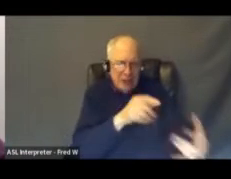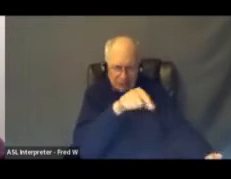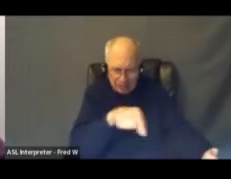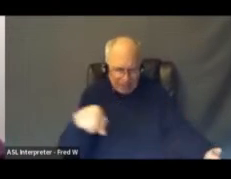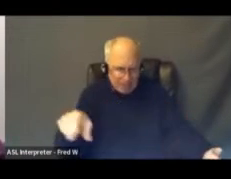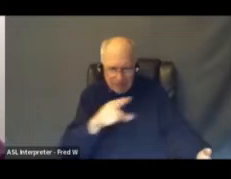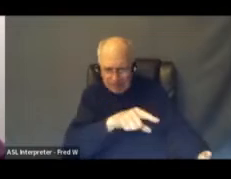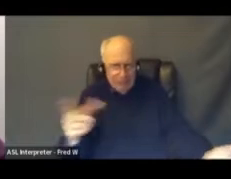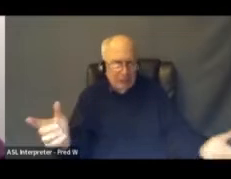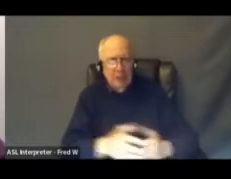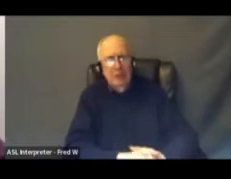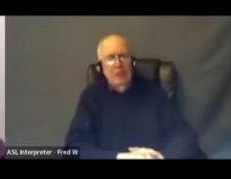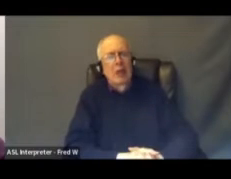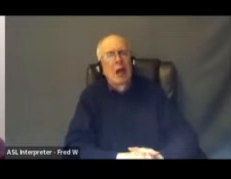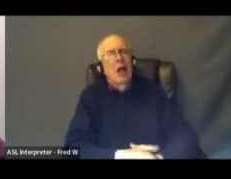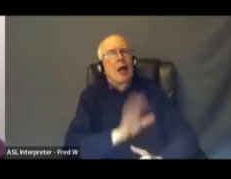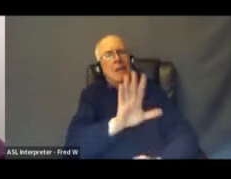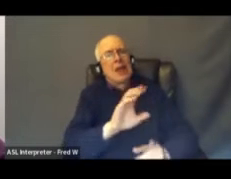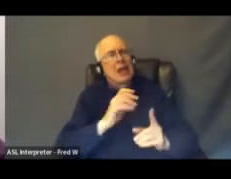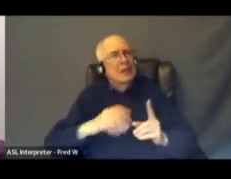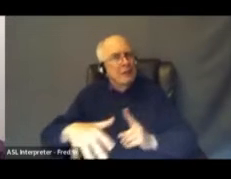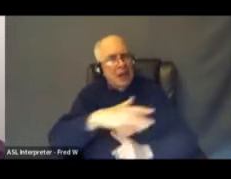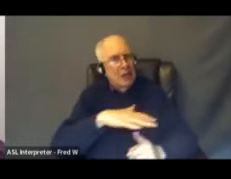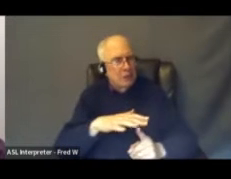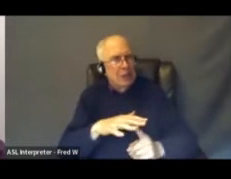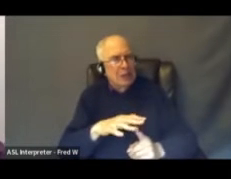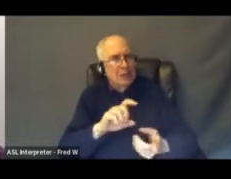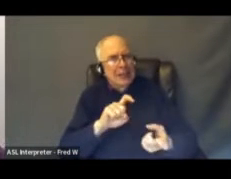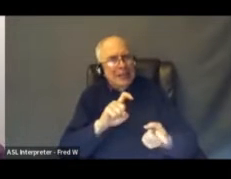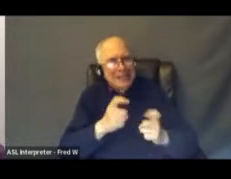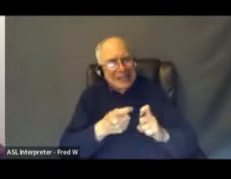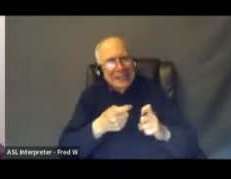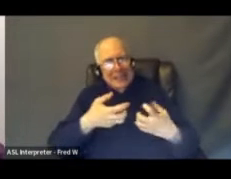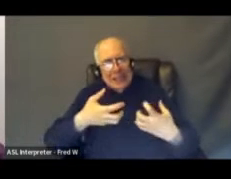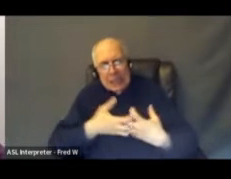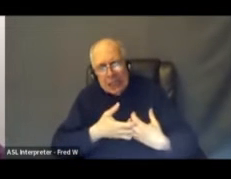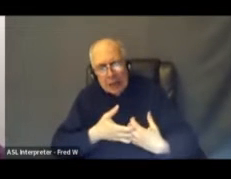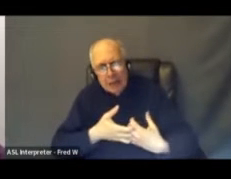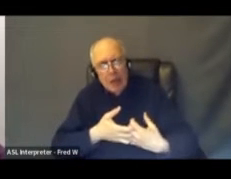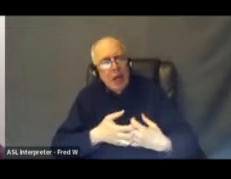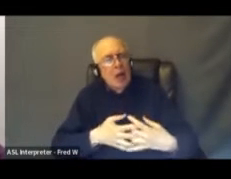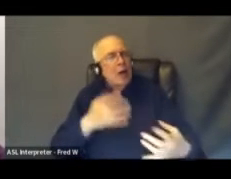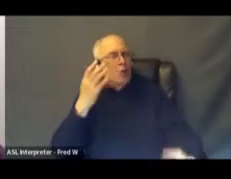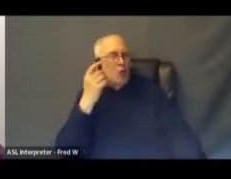to the person's environment. You know, a survivor just recently told me that during an